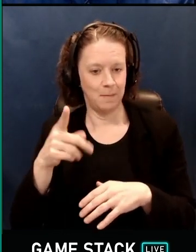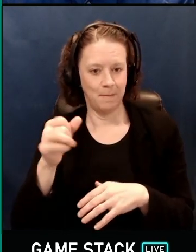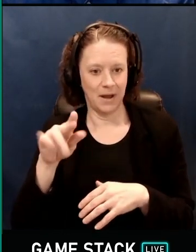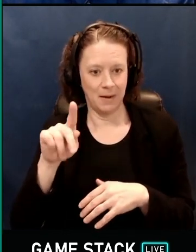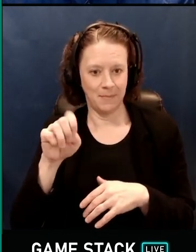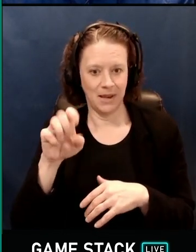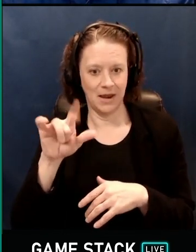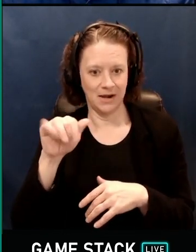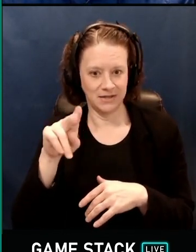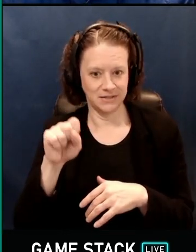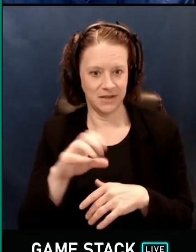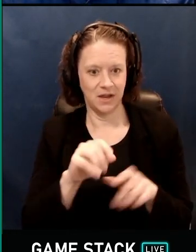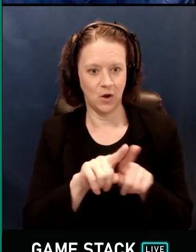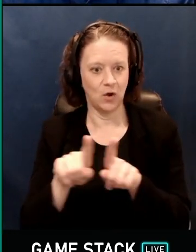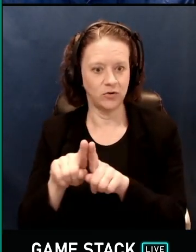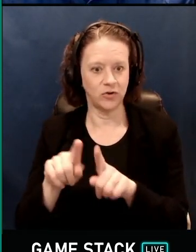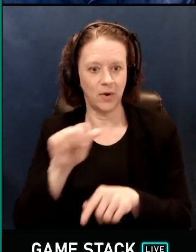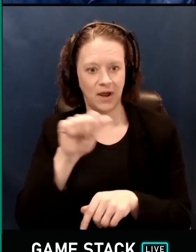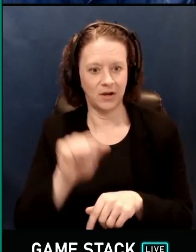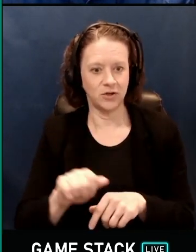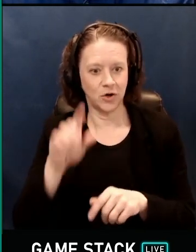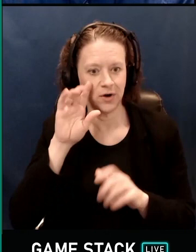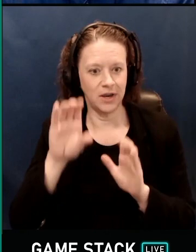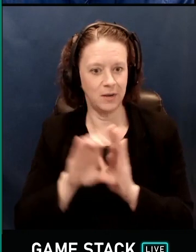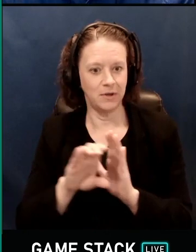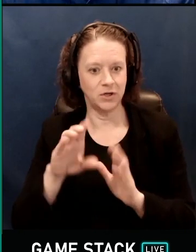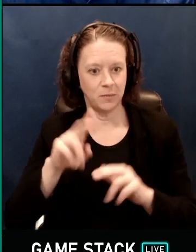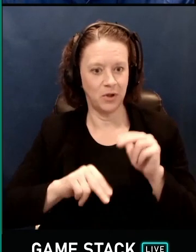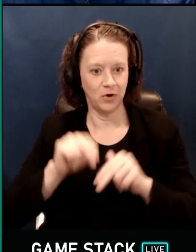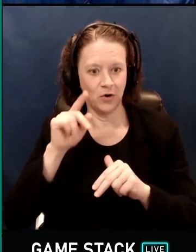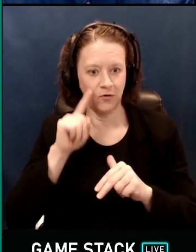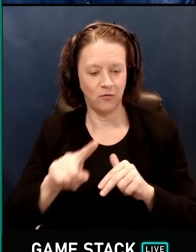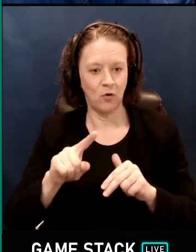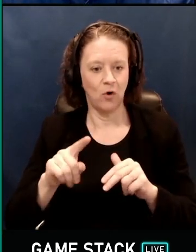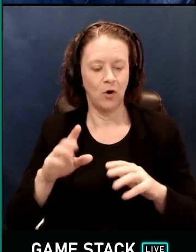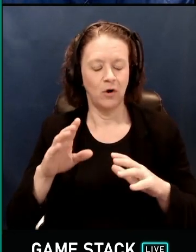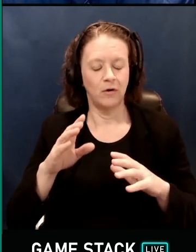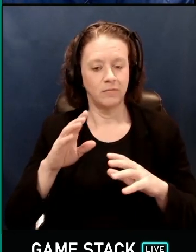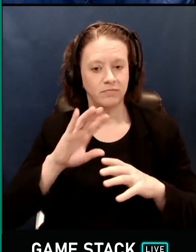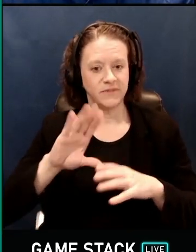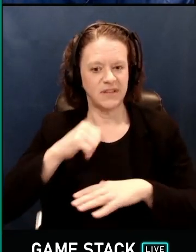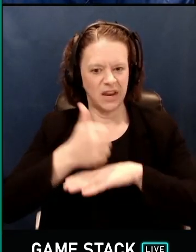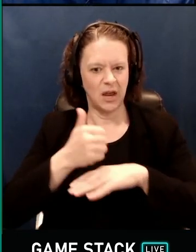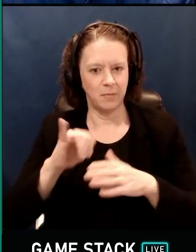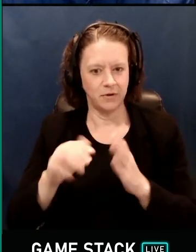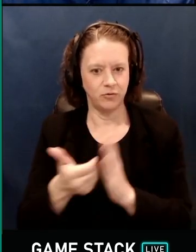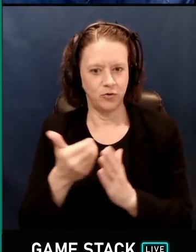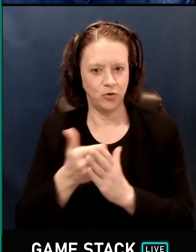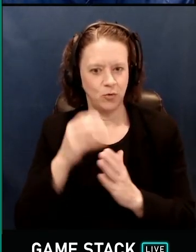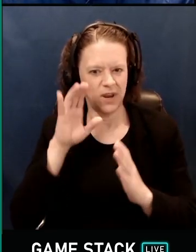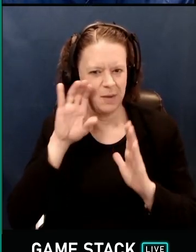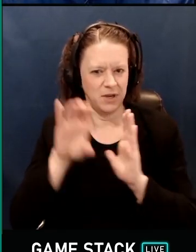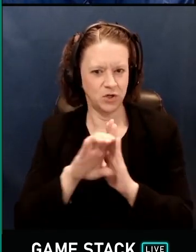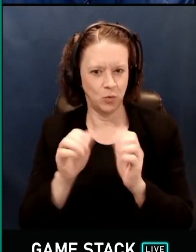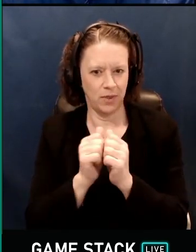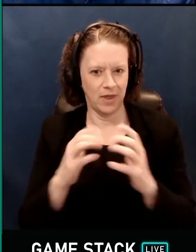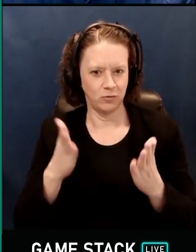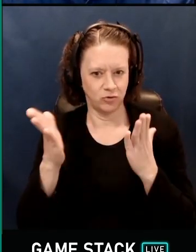customizing virtual machine images. Here's the disclaimer of this presentation.